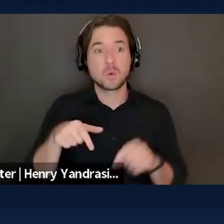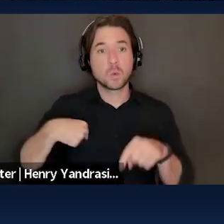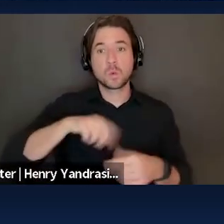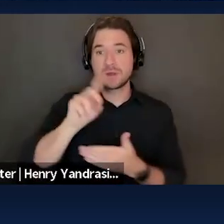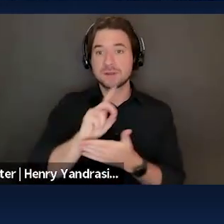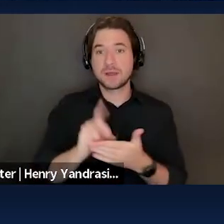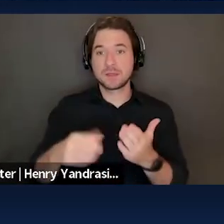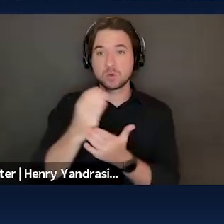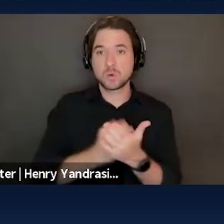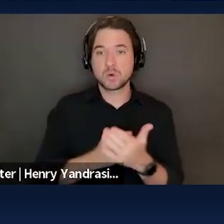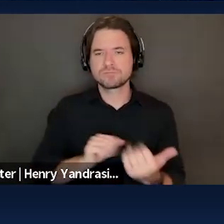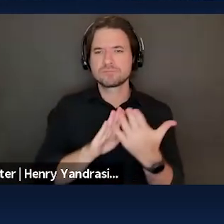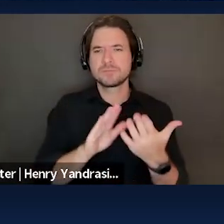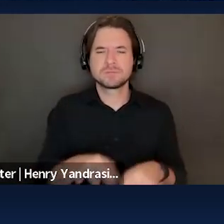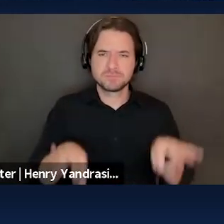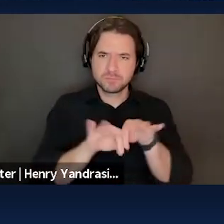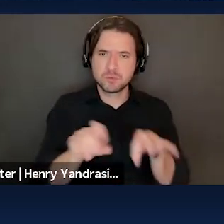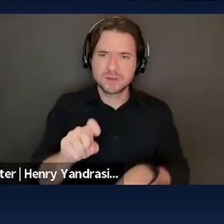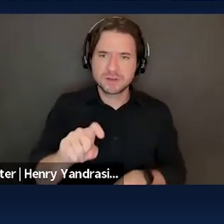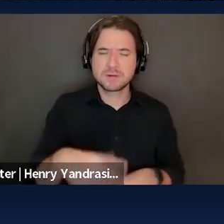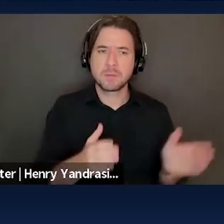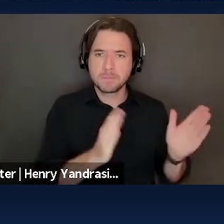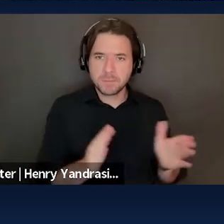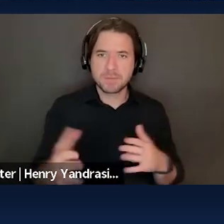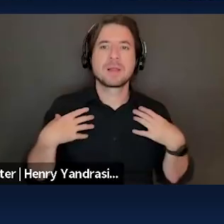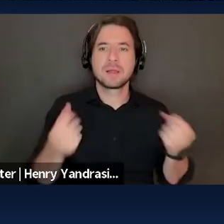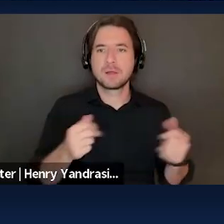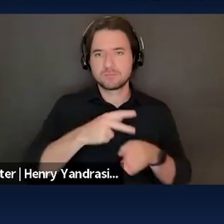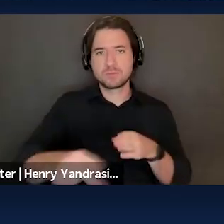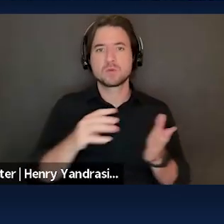address a critical need. Preparing health professional students to better understand and partner.